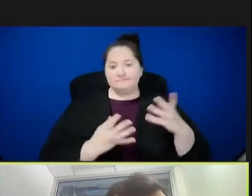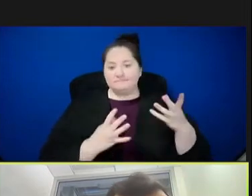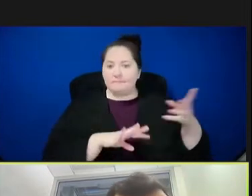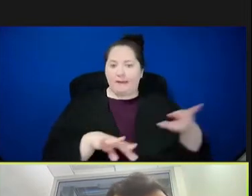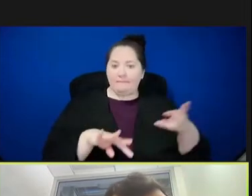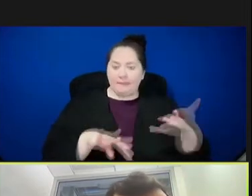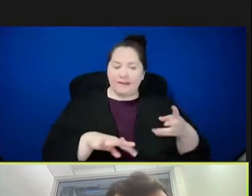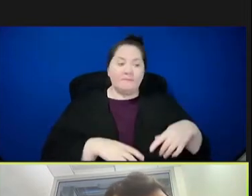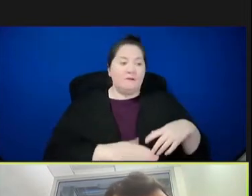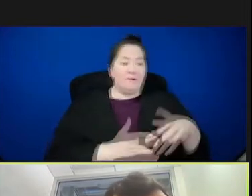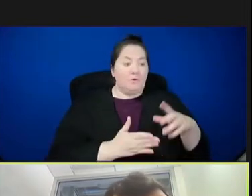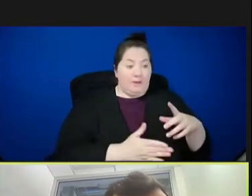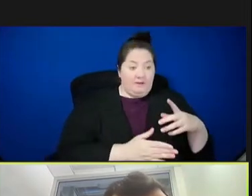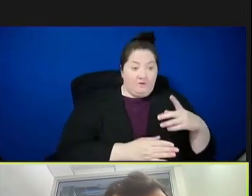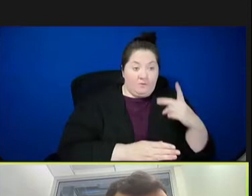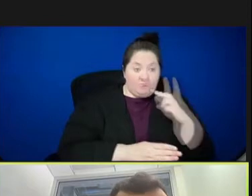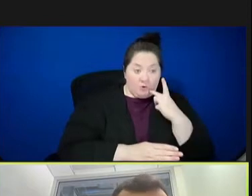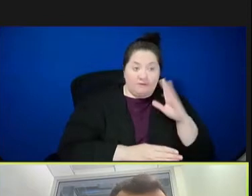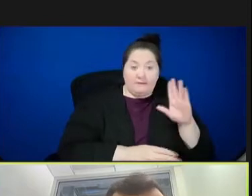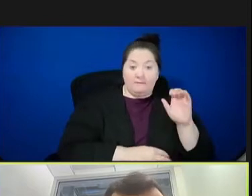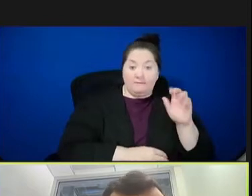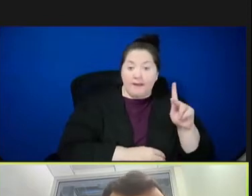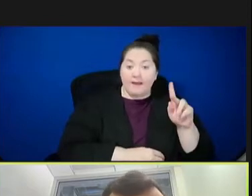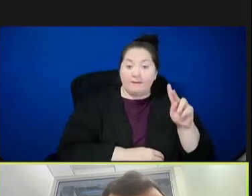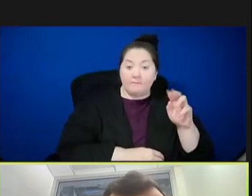we have protein backbone generation, right? So what features do we want, right? So, like, we